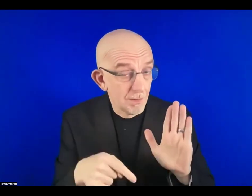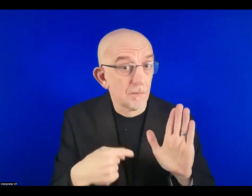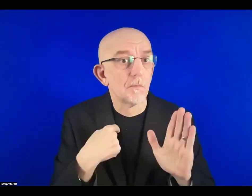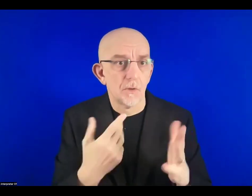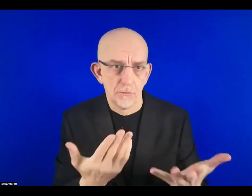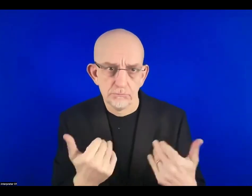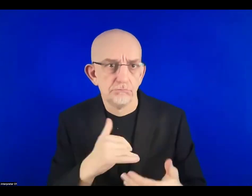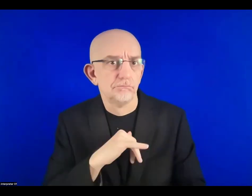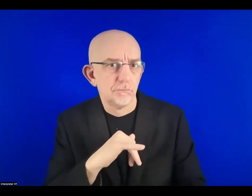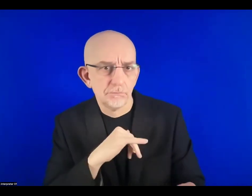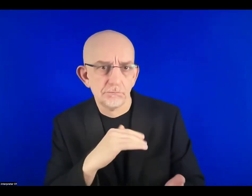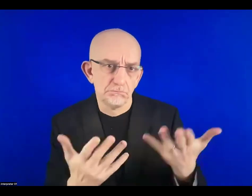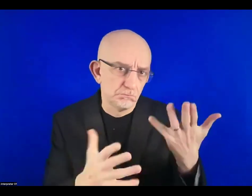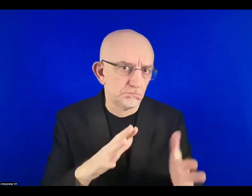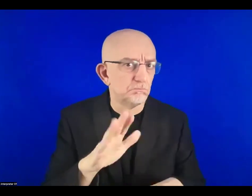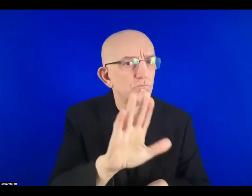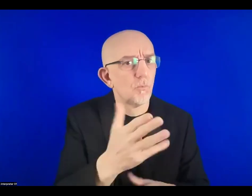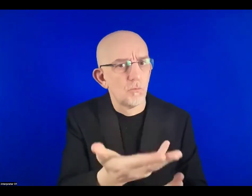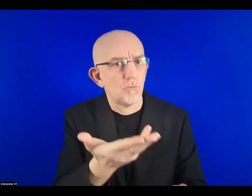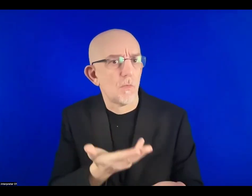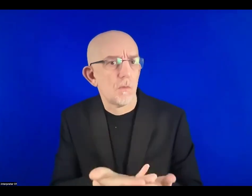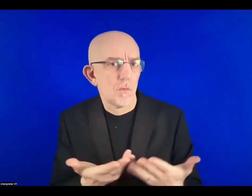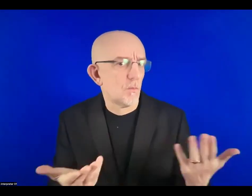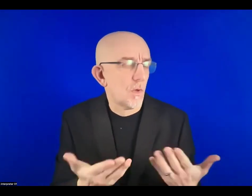you have a research question which will move our existing knowledge further and you